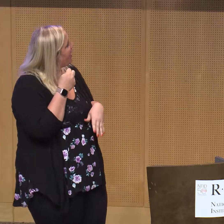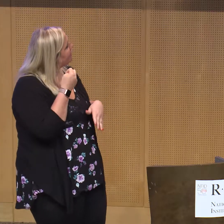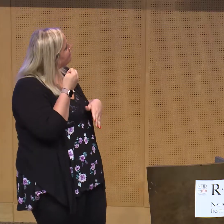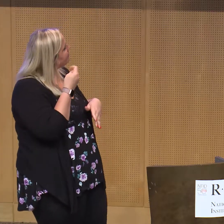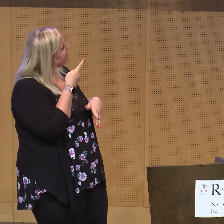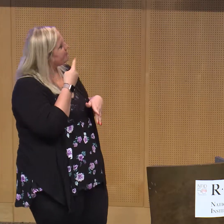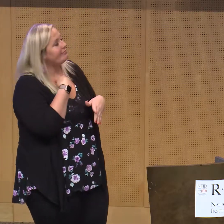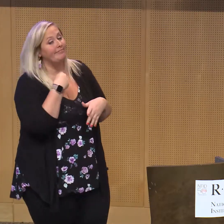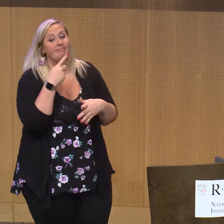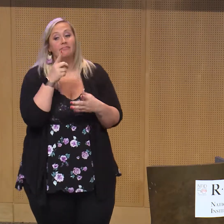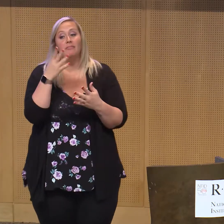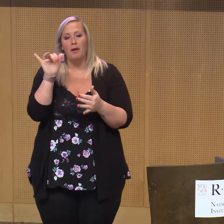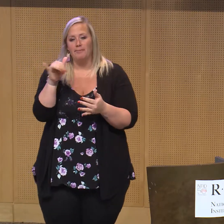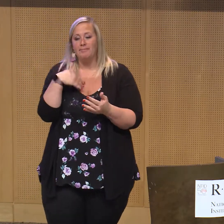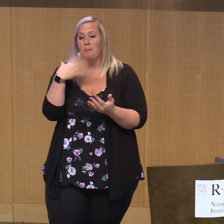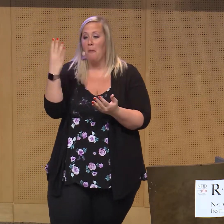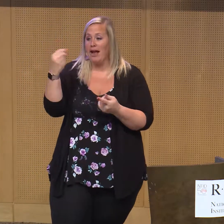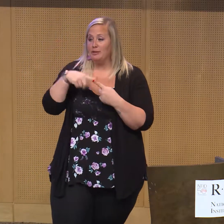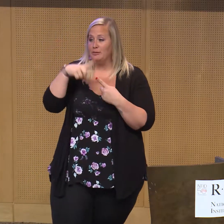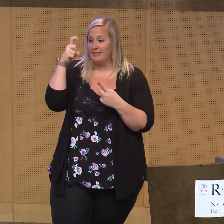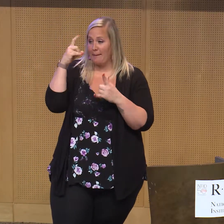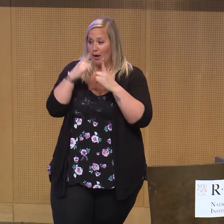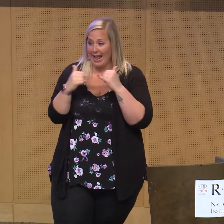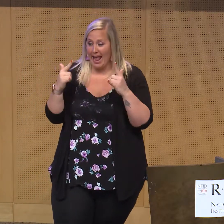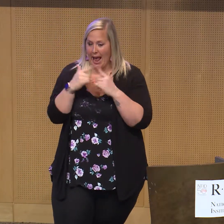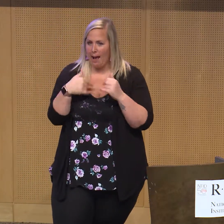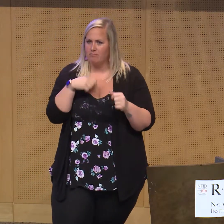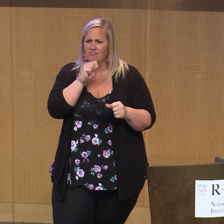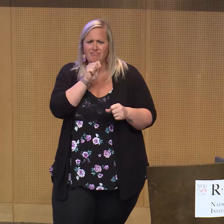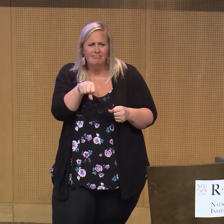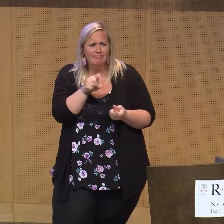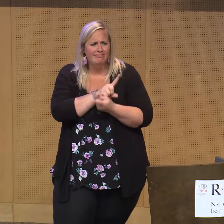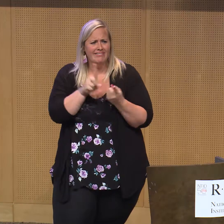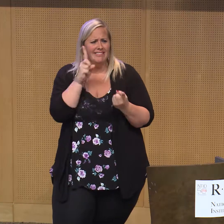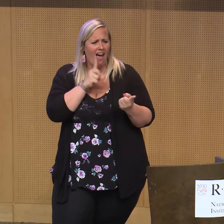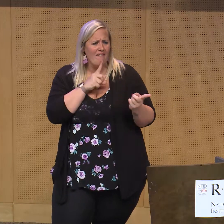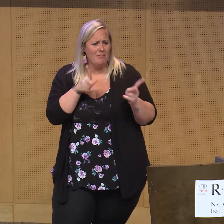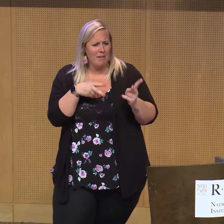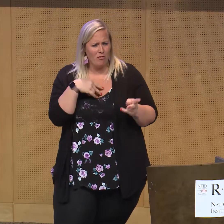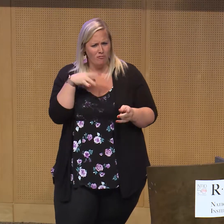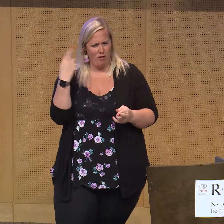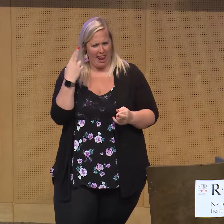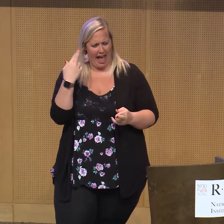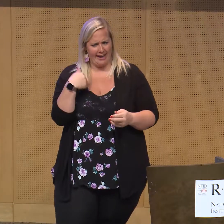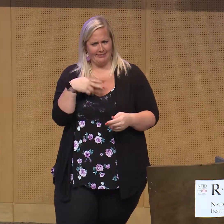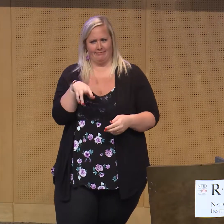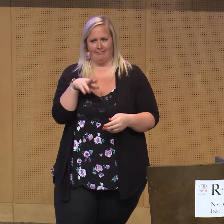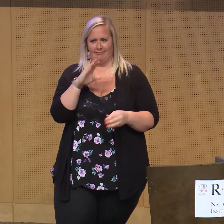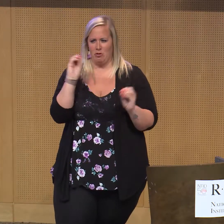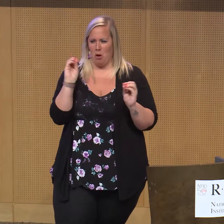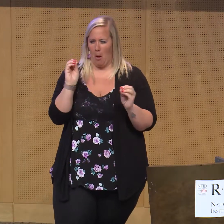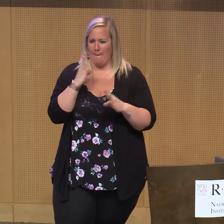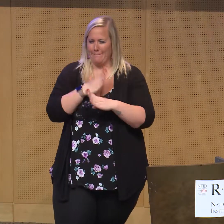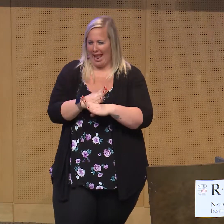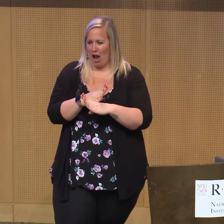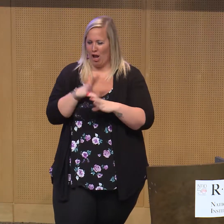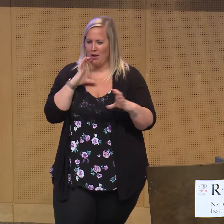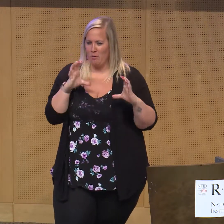and I was in a mainstream classroom. However, I went to several summer camps